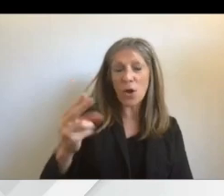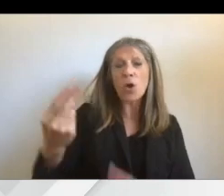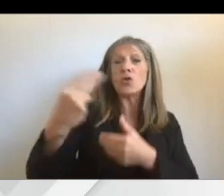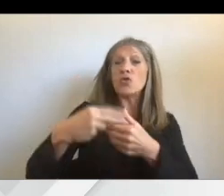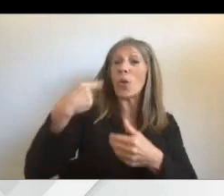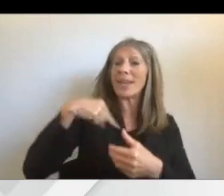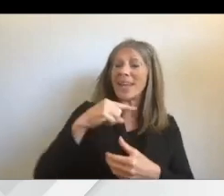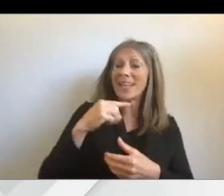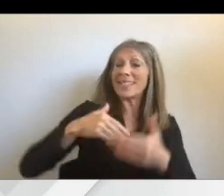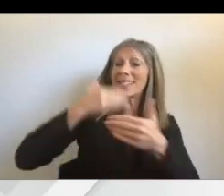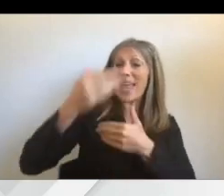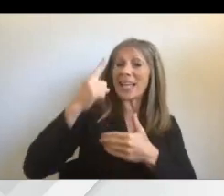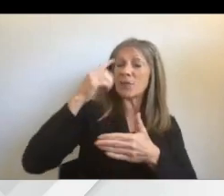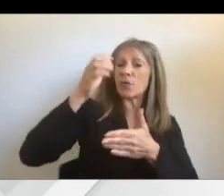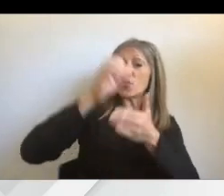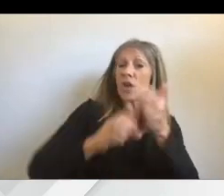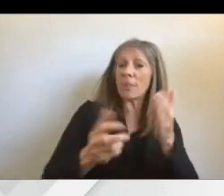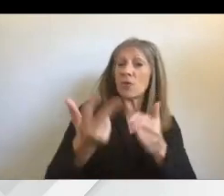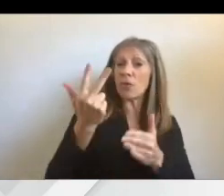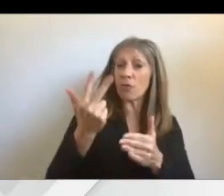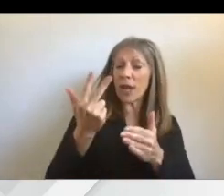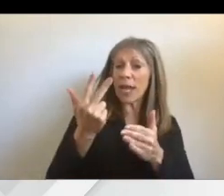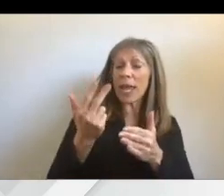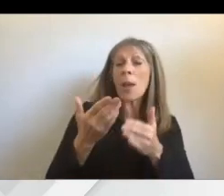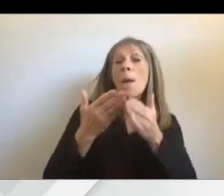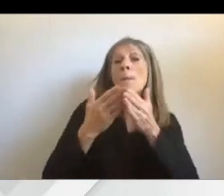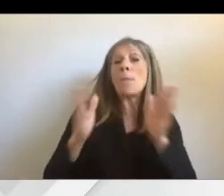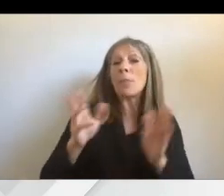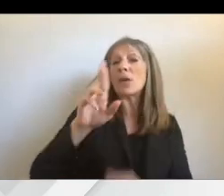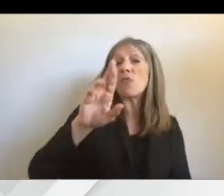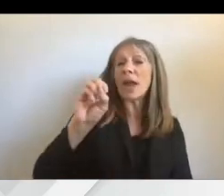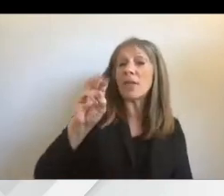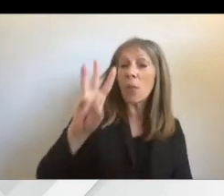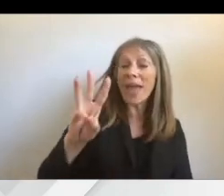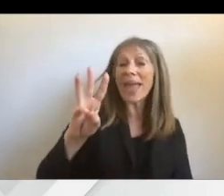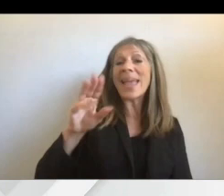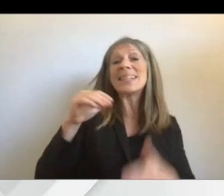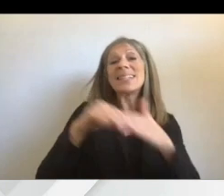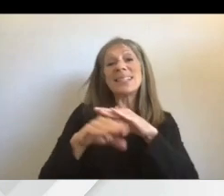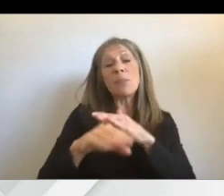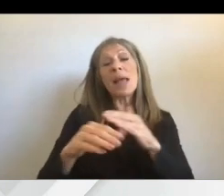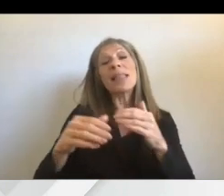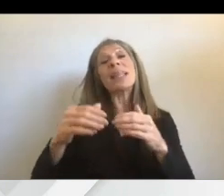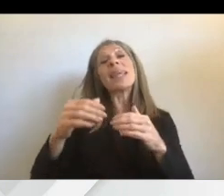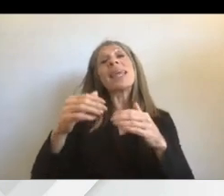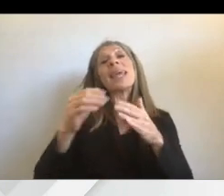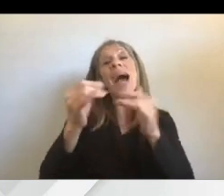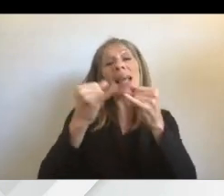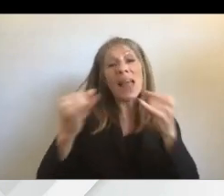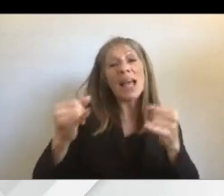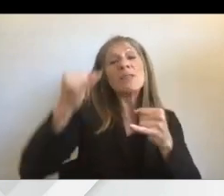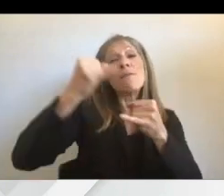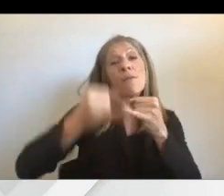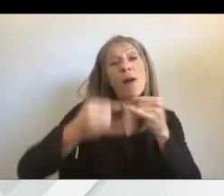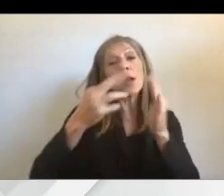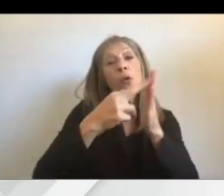Join us next for chapter 3 of the Public Right-of-Way Accessibility Guidelines final rule training modules.